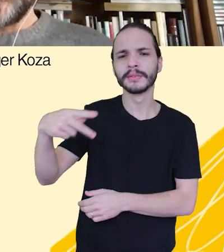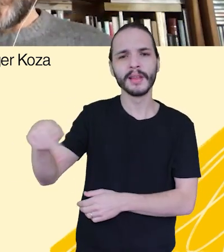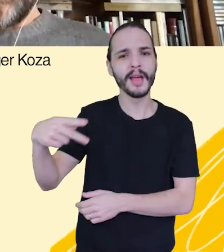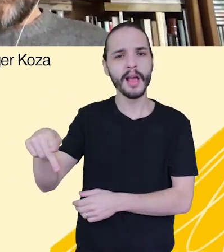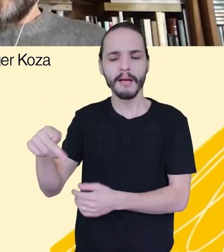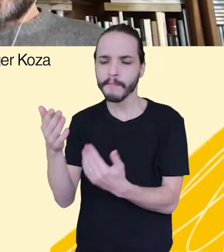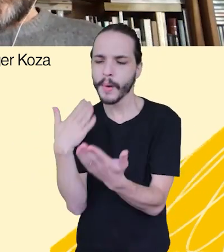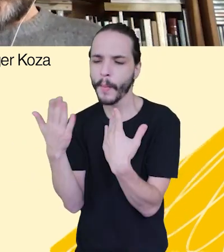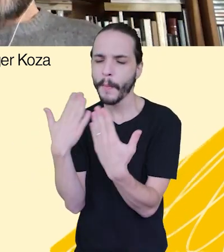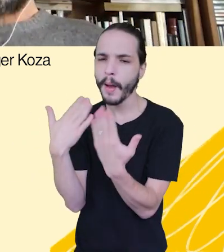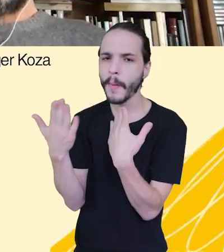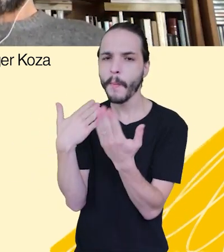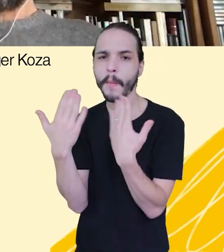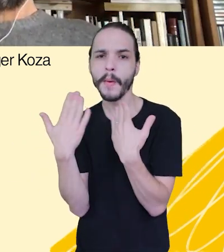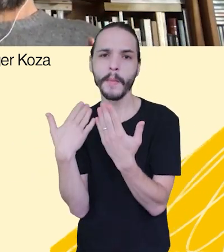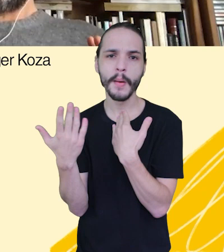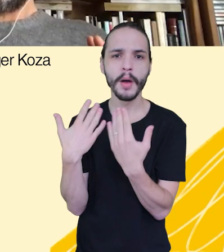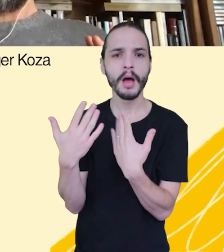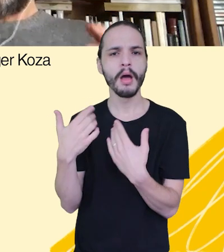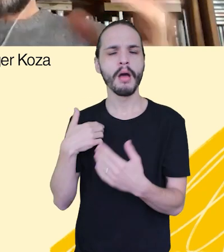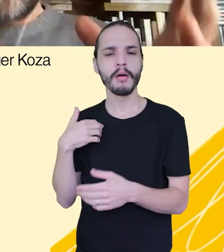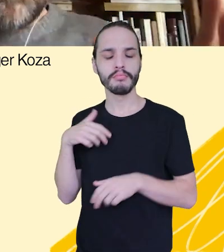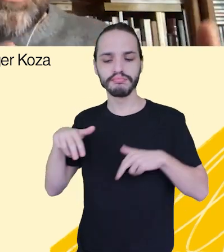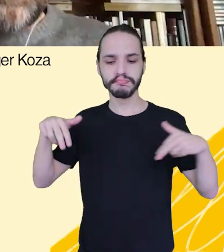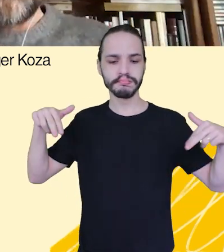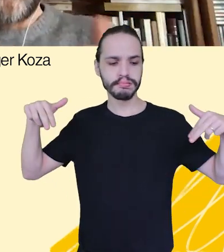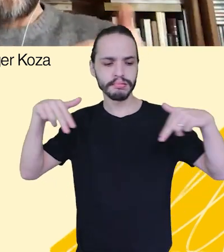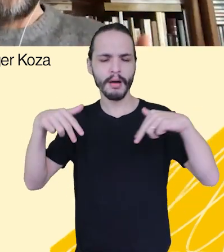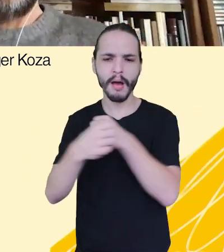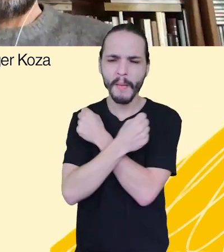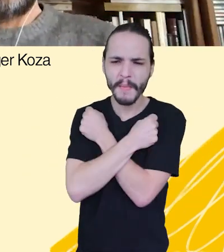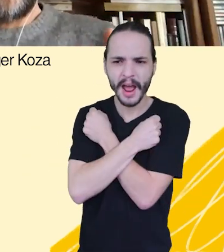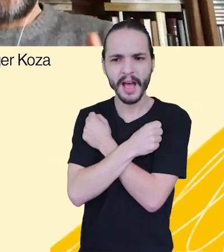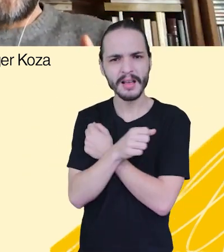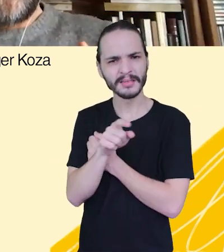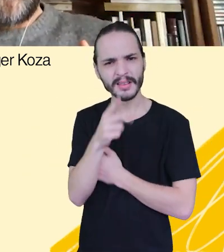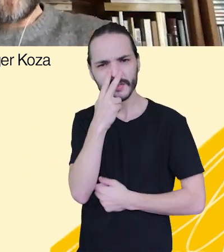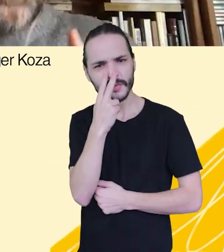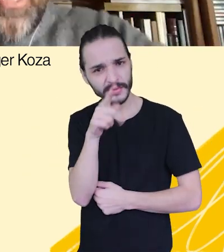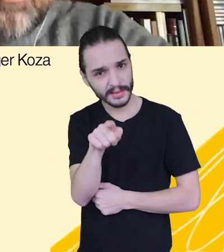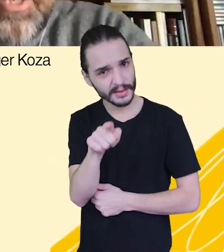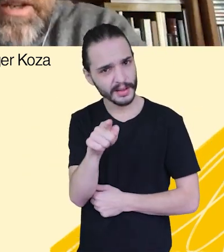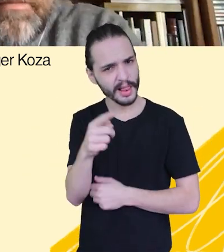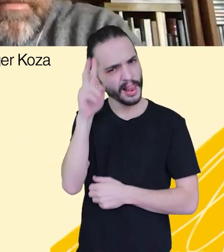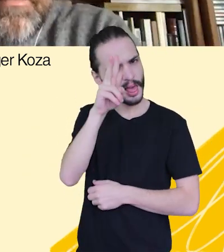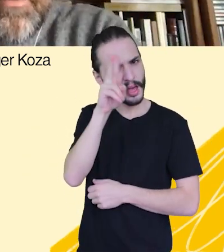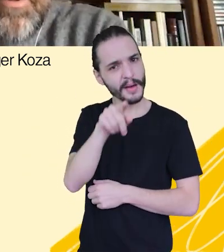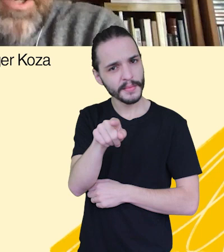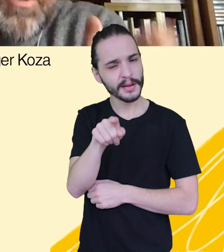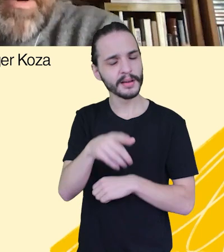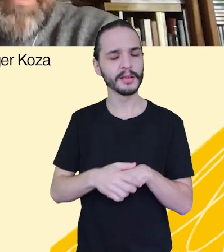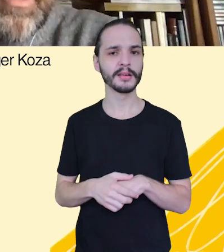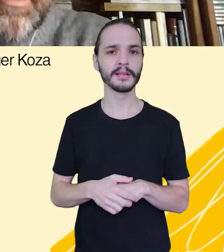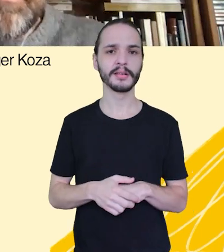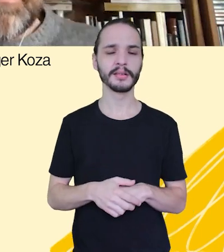And somehow she goes towards him and she hugs him. You must remember that.